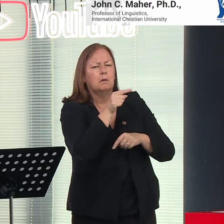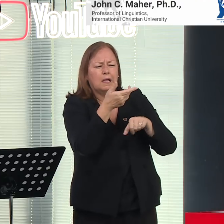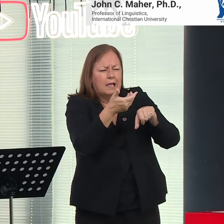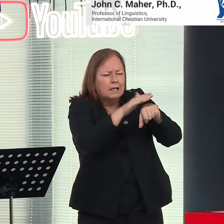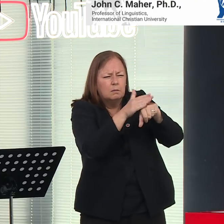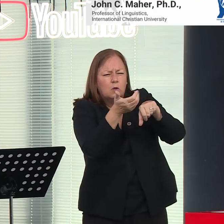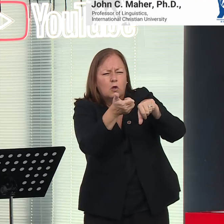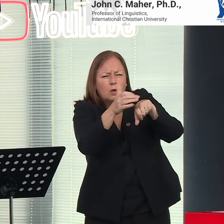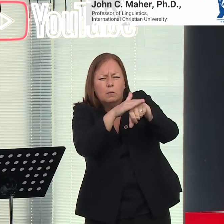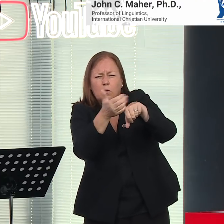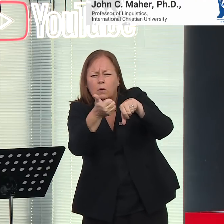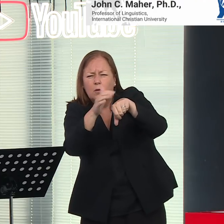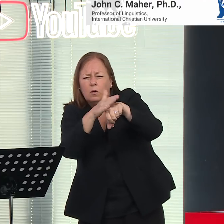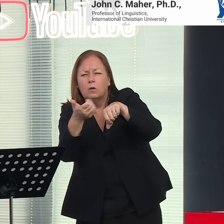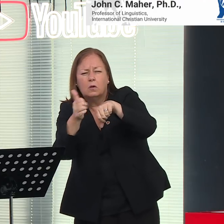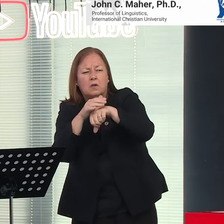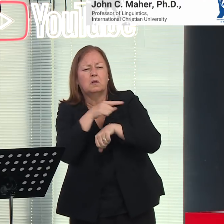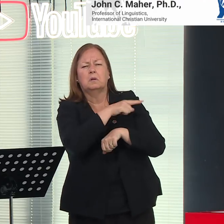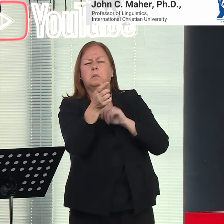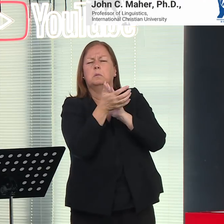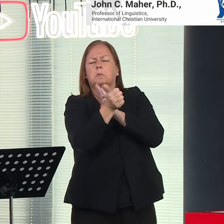colleges and universities, research institutes in the world.